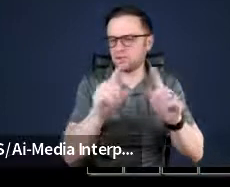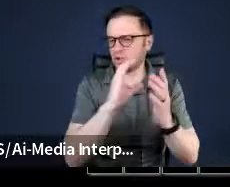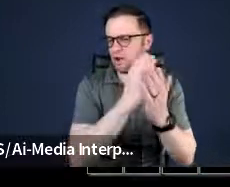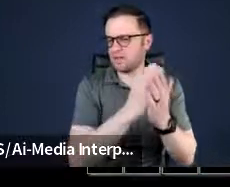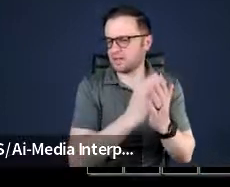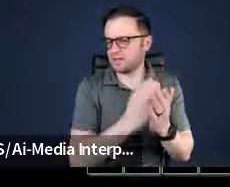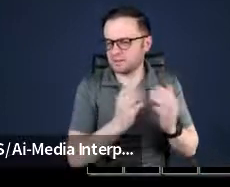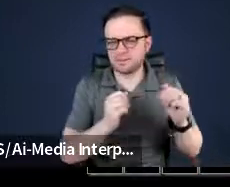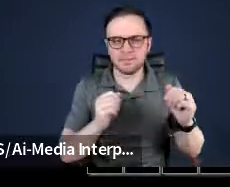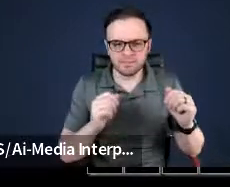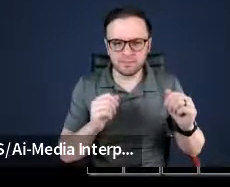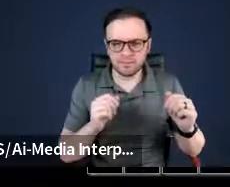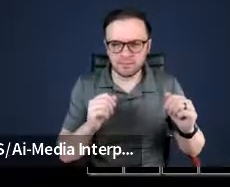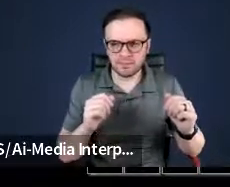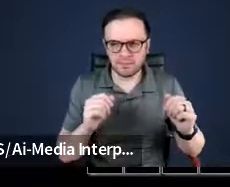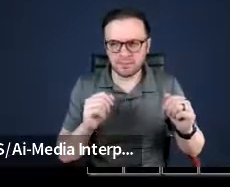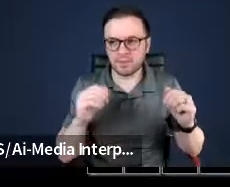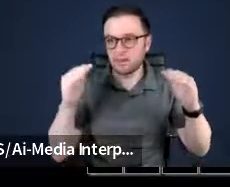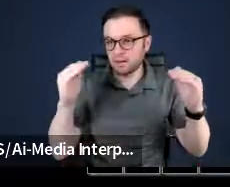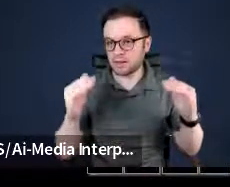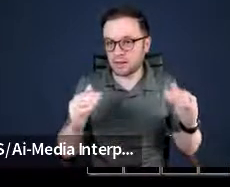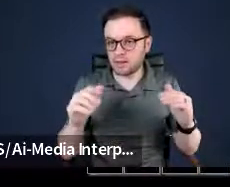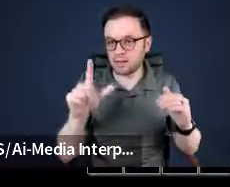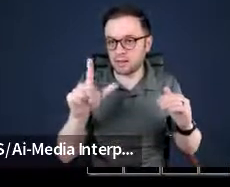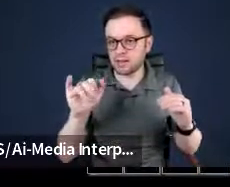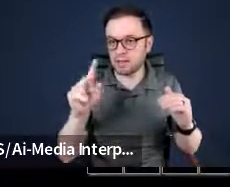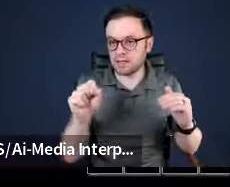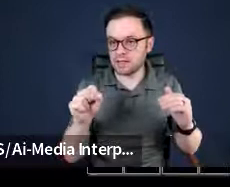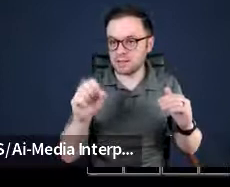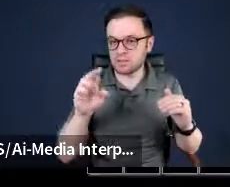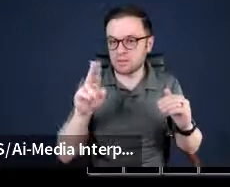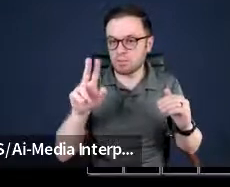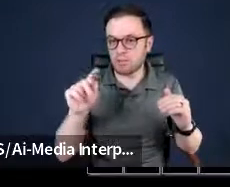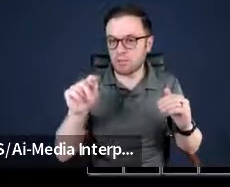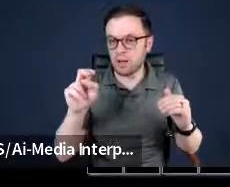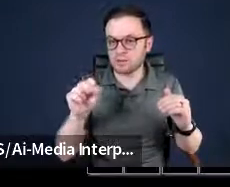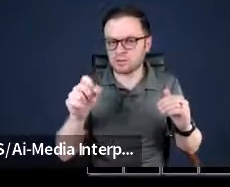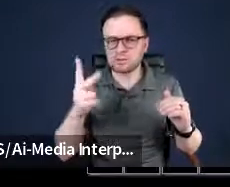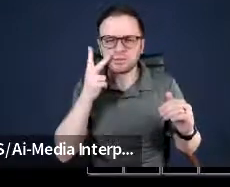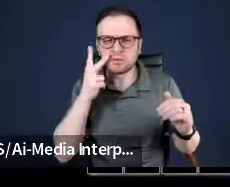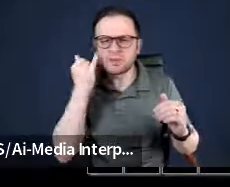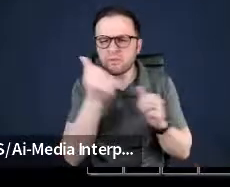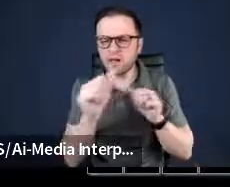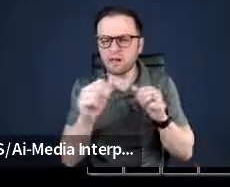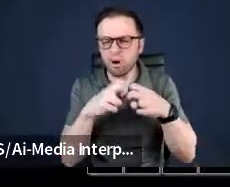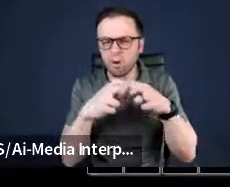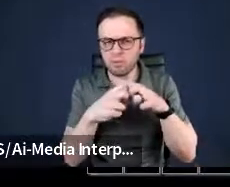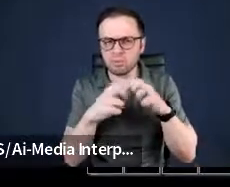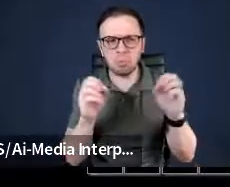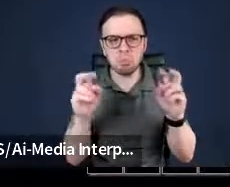and what would be seen with the screen reader so this is great, very appropriate, and it can also be used to look at